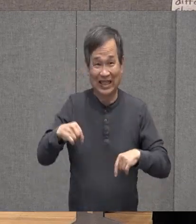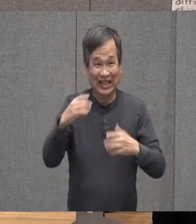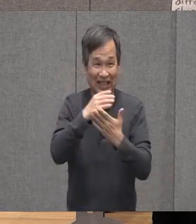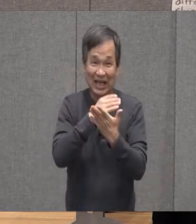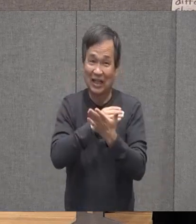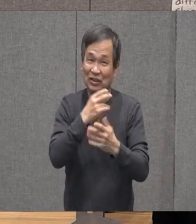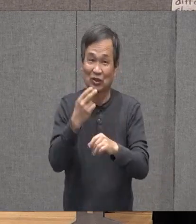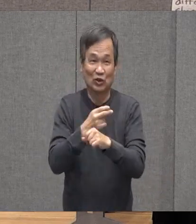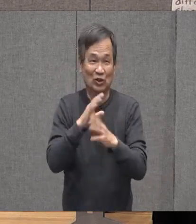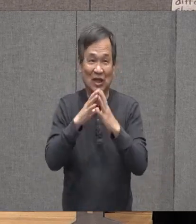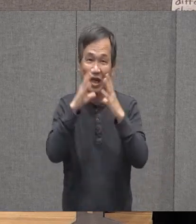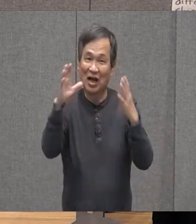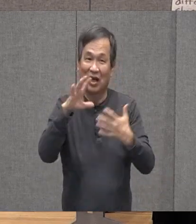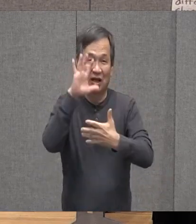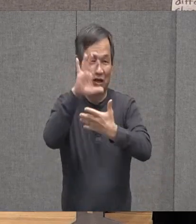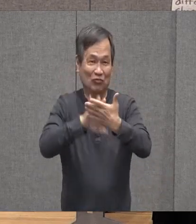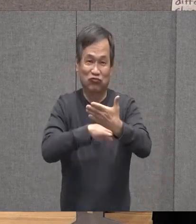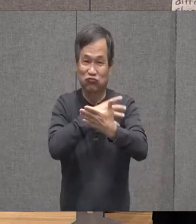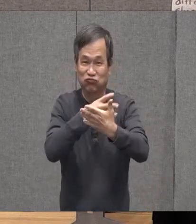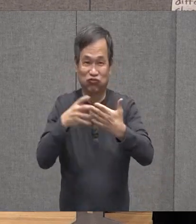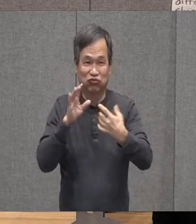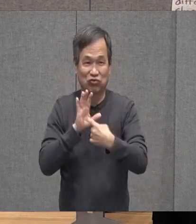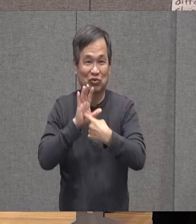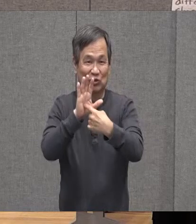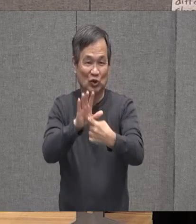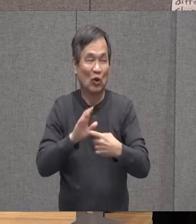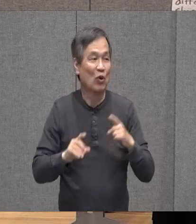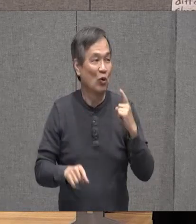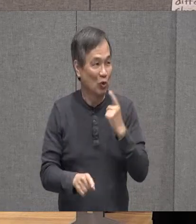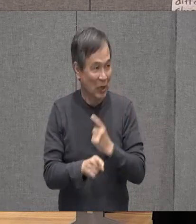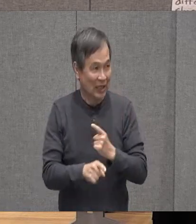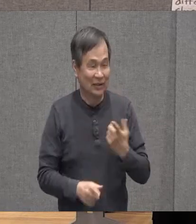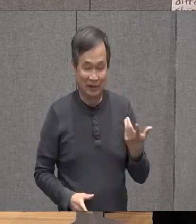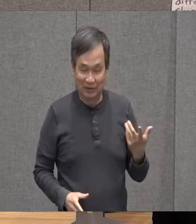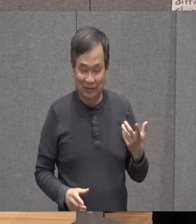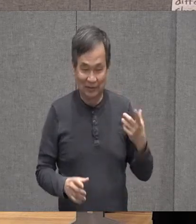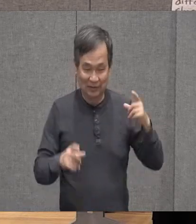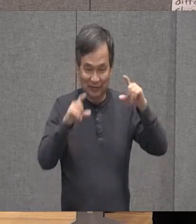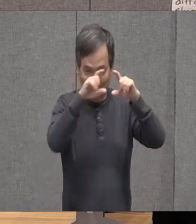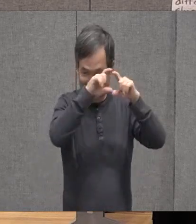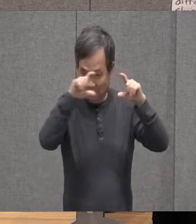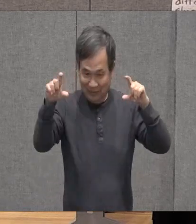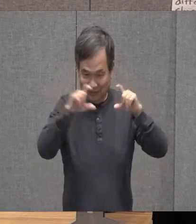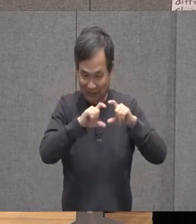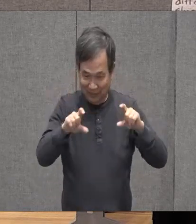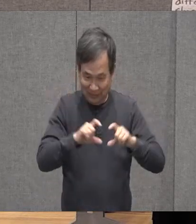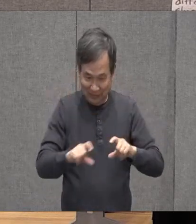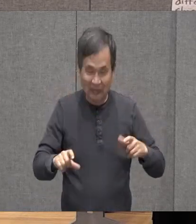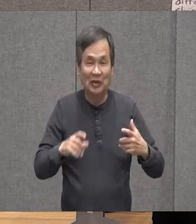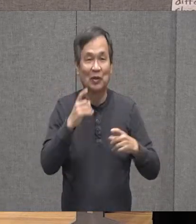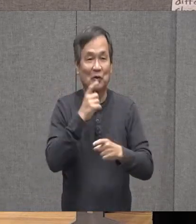And I do remember seeing an array on that pot lesson, too that Mrs. Gaudet did with us earlier today.